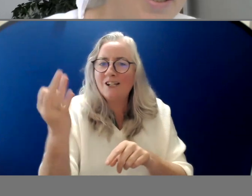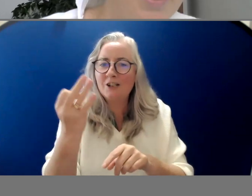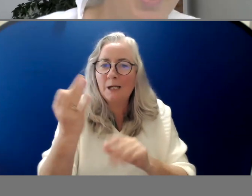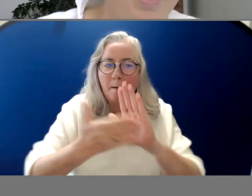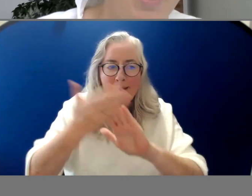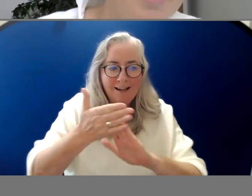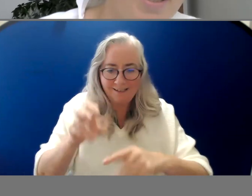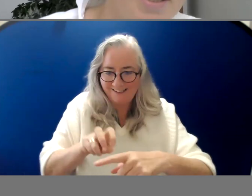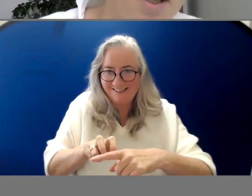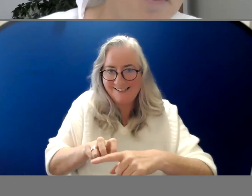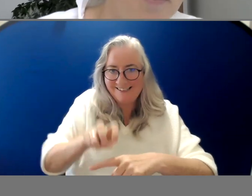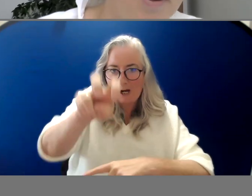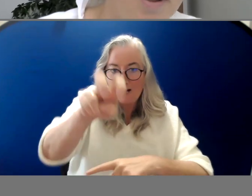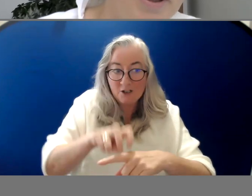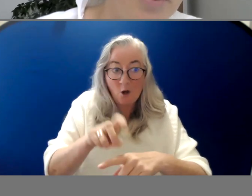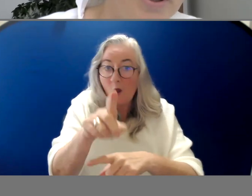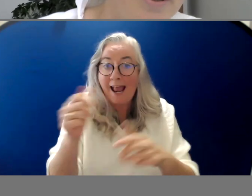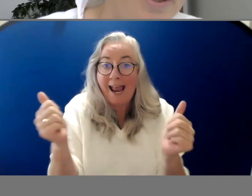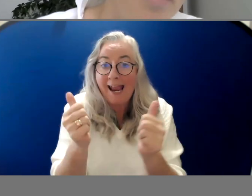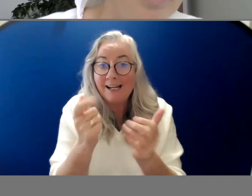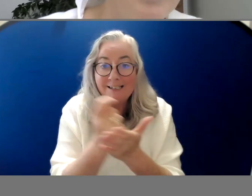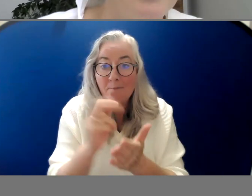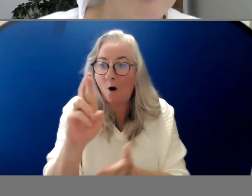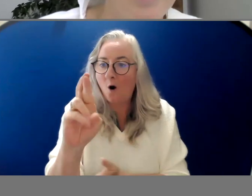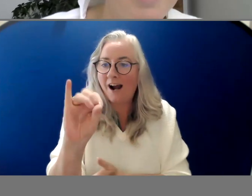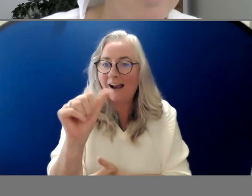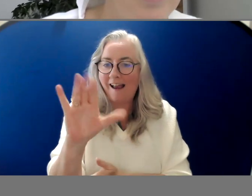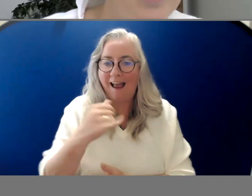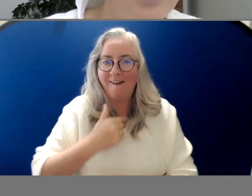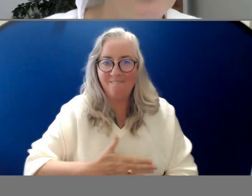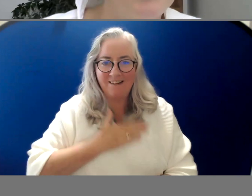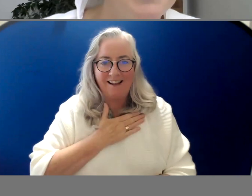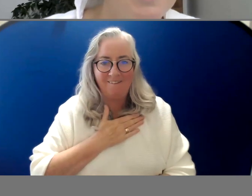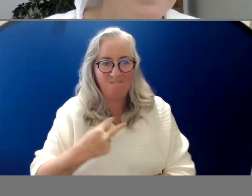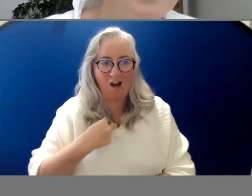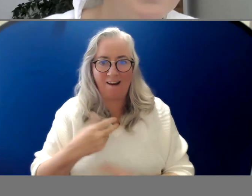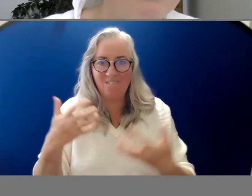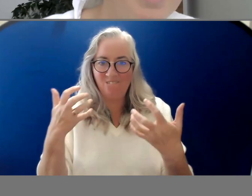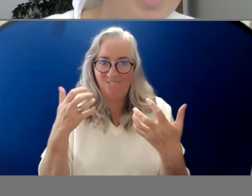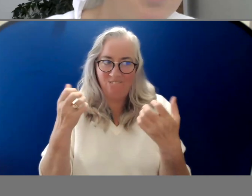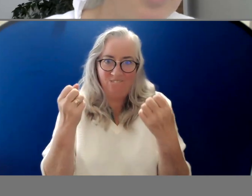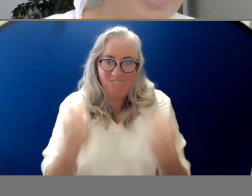space and anytime I'm in the RIAI I feel very fit because you can go up and down that stairs with